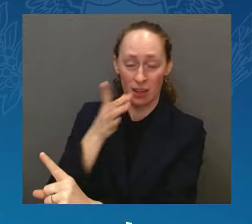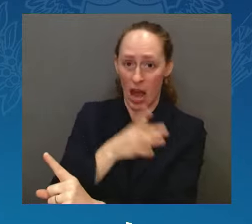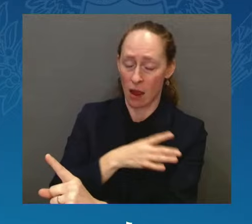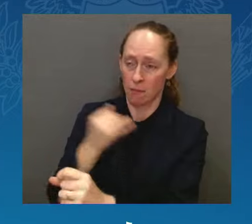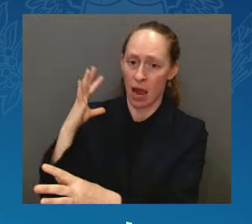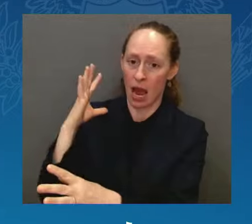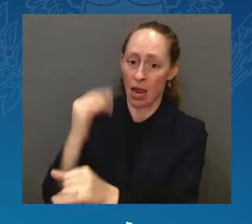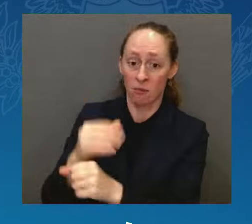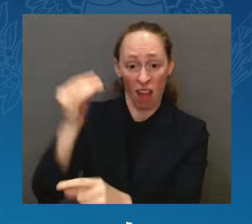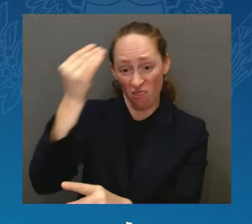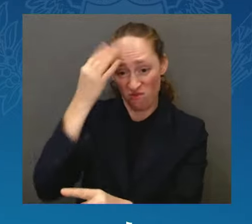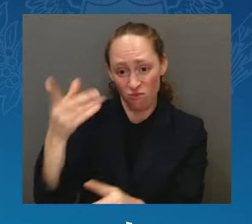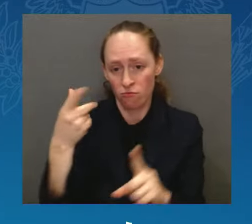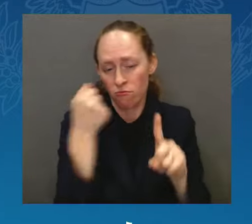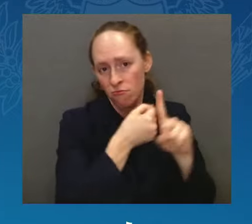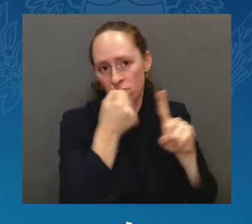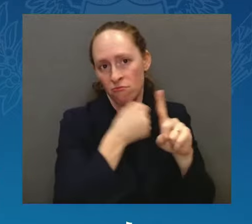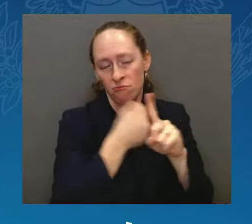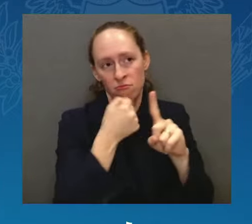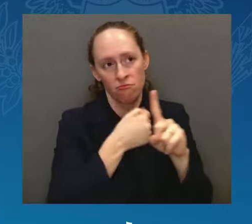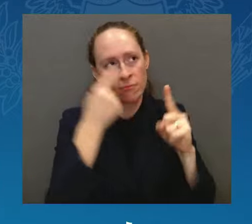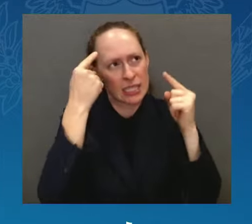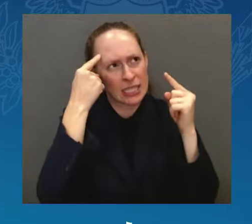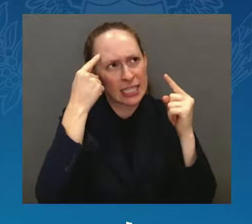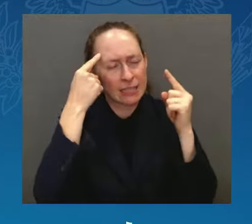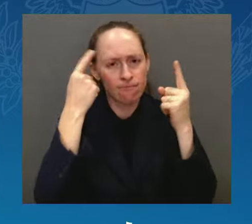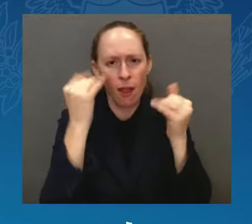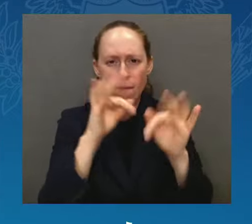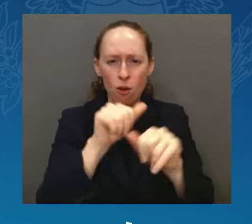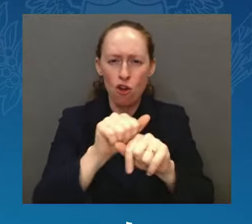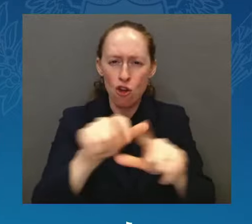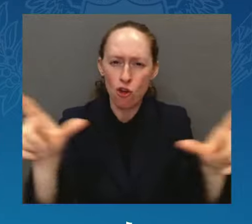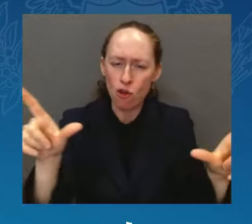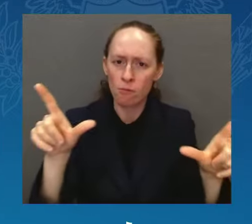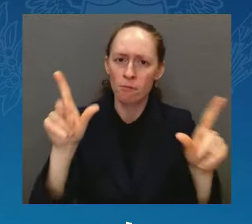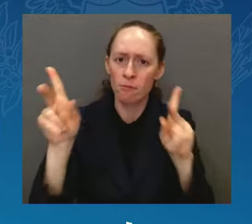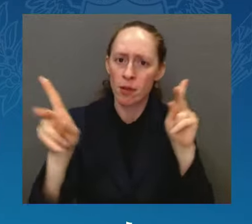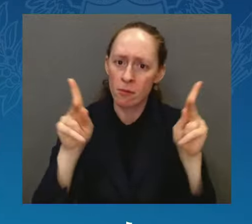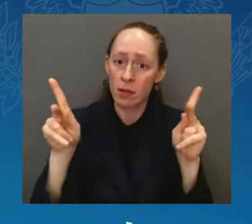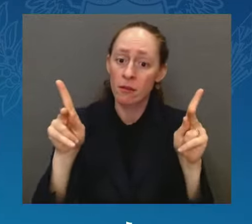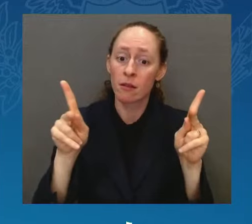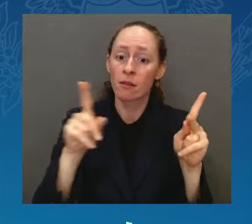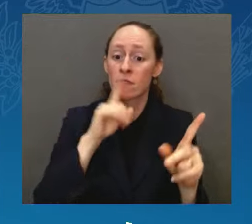in particular, for the Latino community in the way that she thinks about the future of our country.